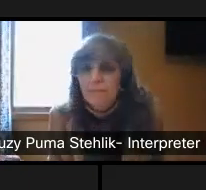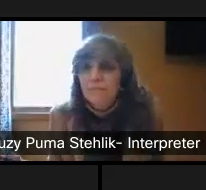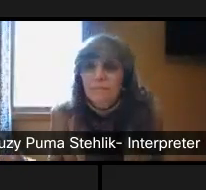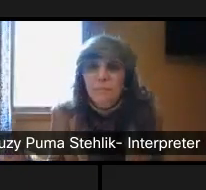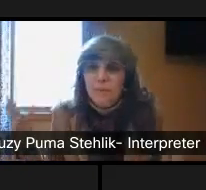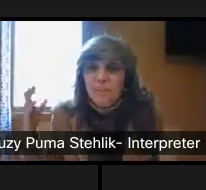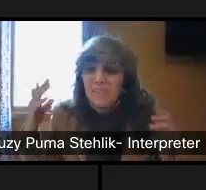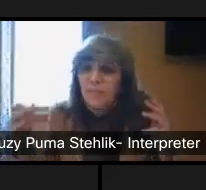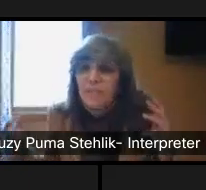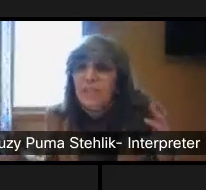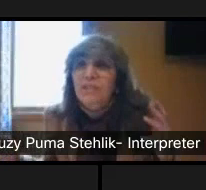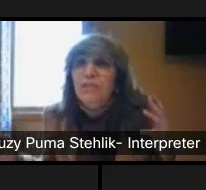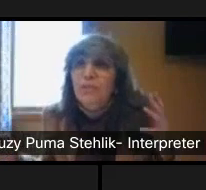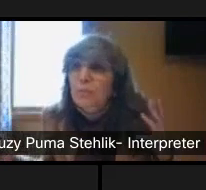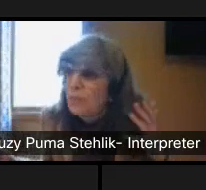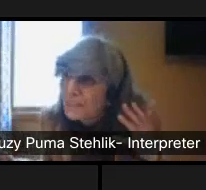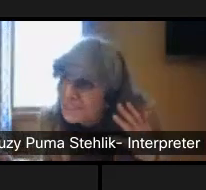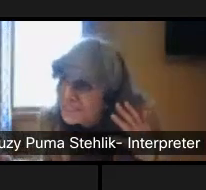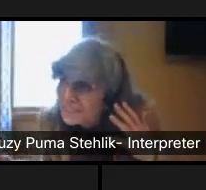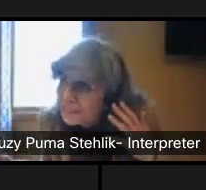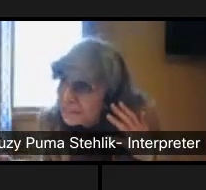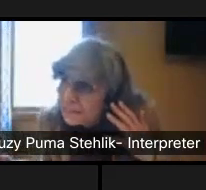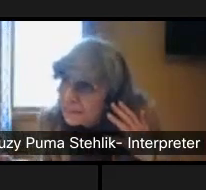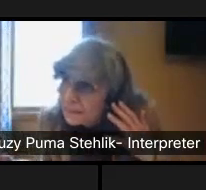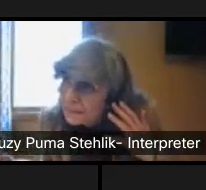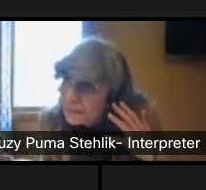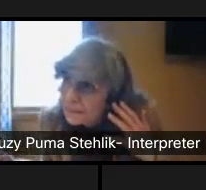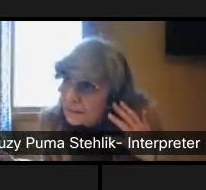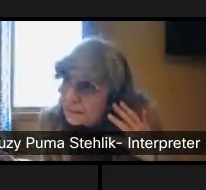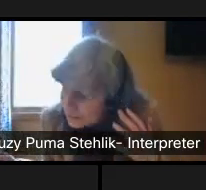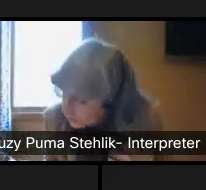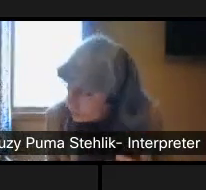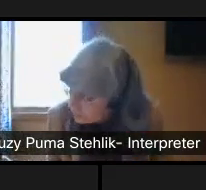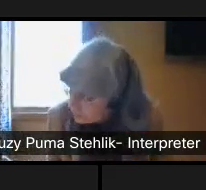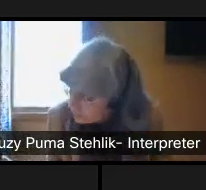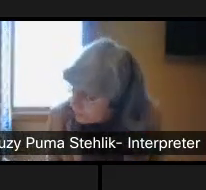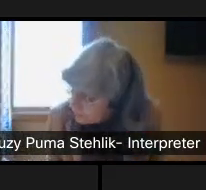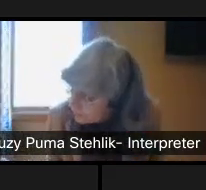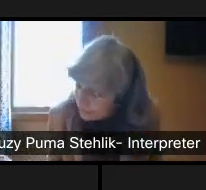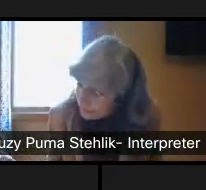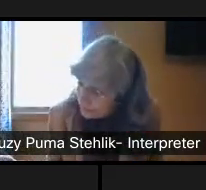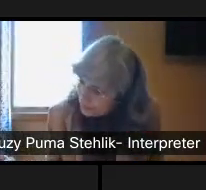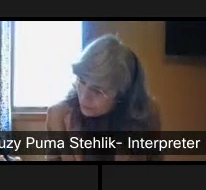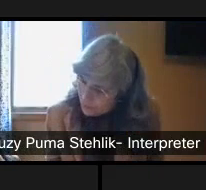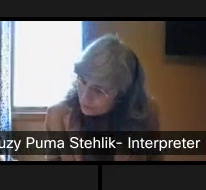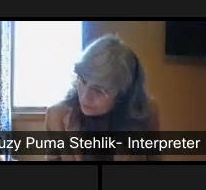Residential group what. To Thank you.